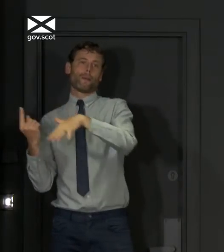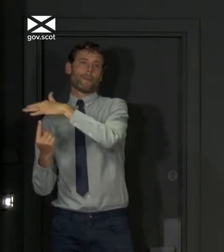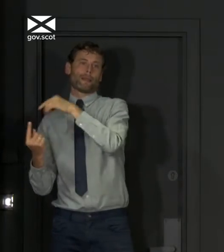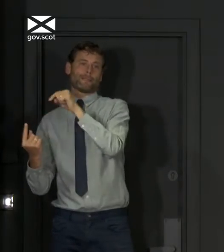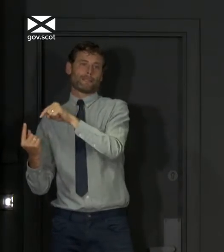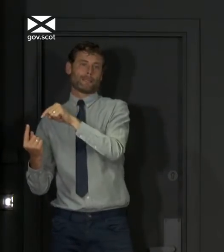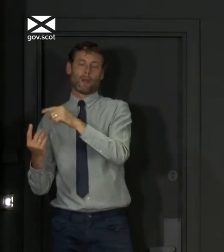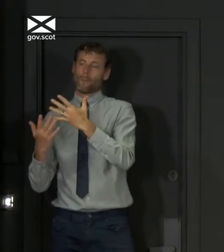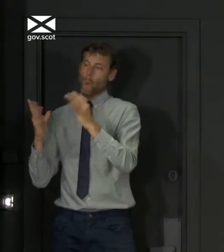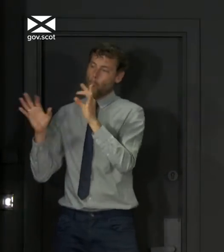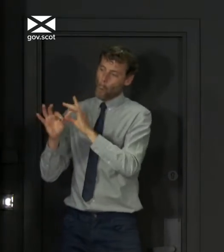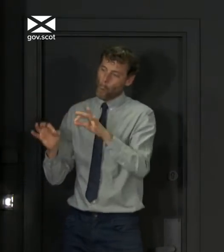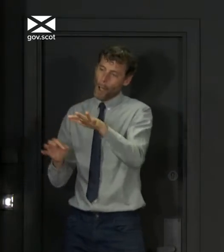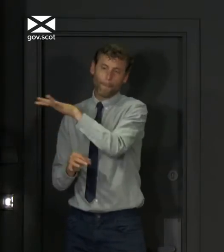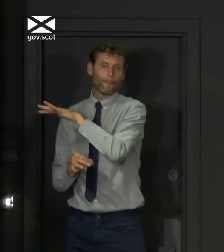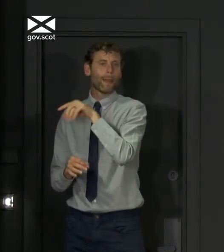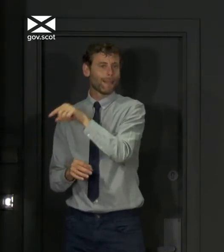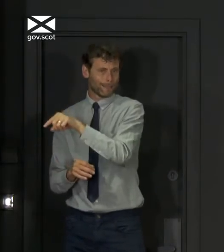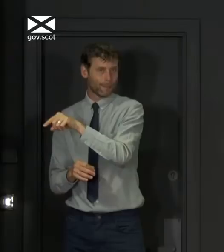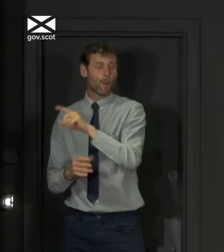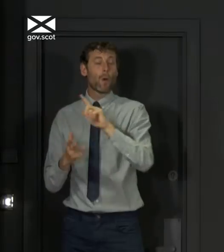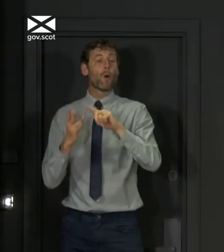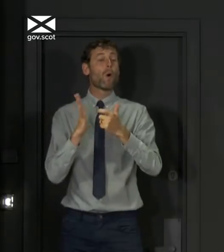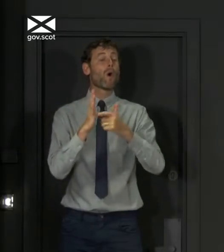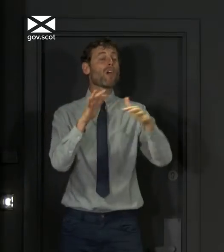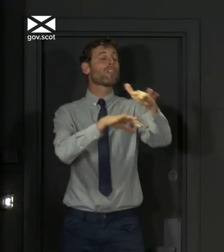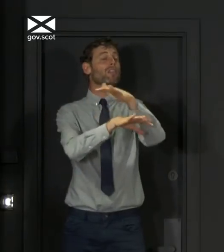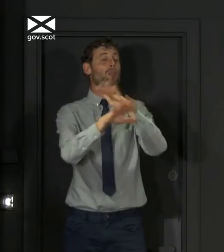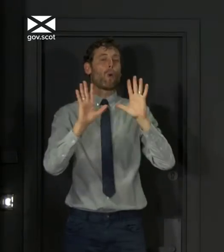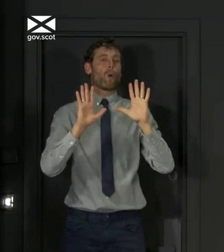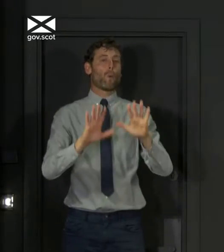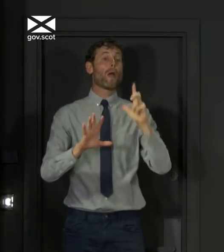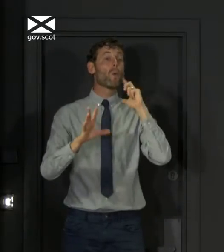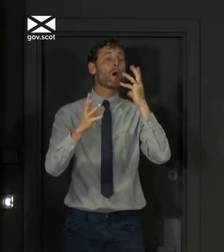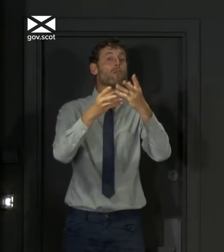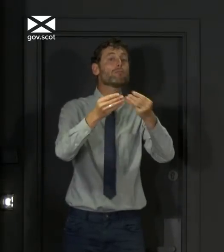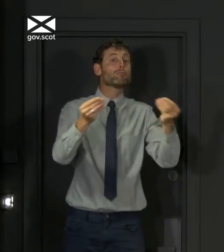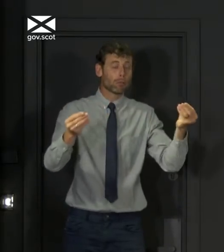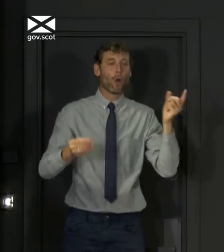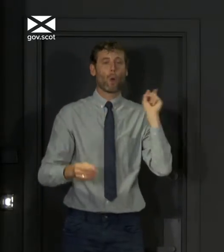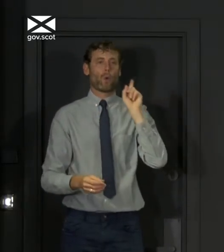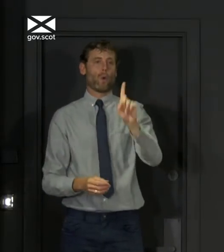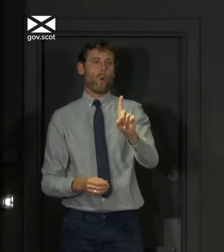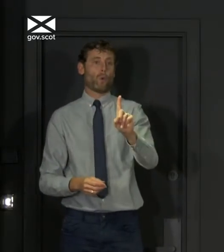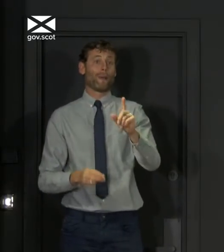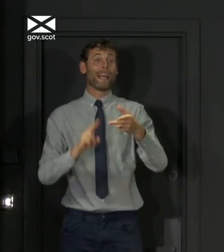quieter or go back at a time when it is going to be quiet. Crowded places are a big risk,